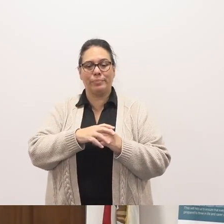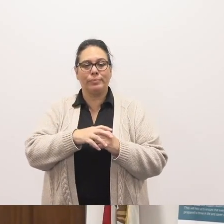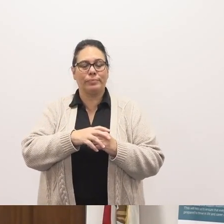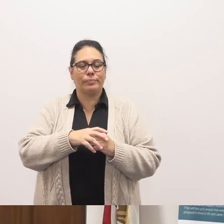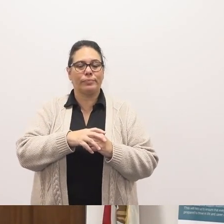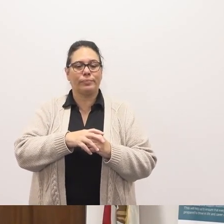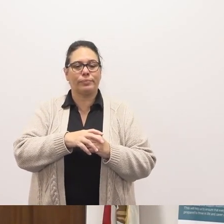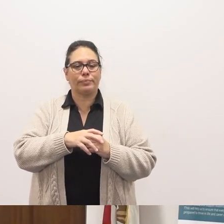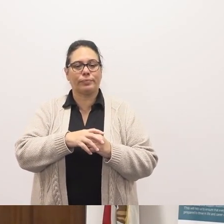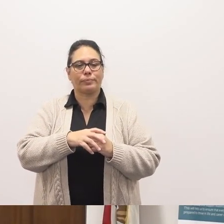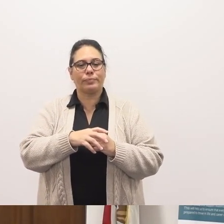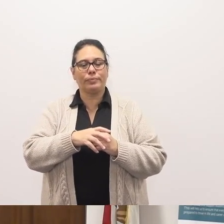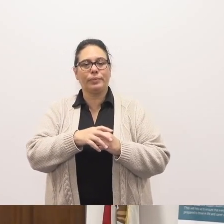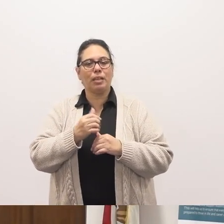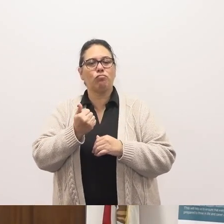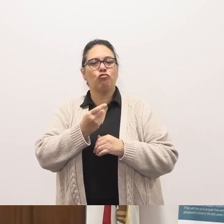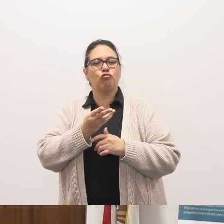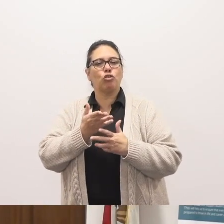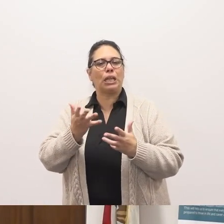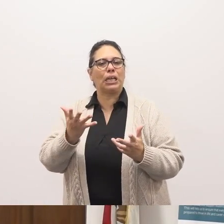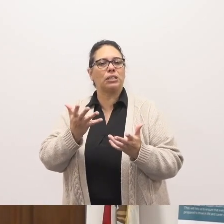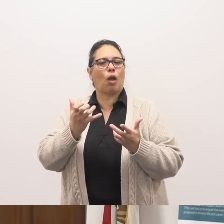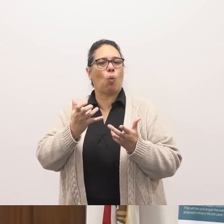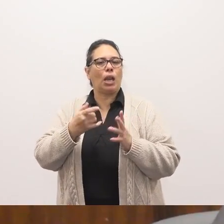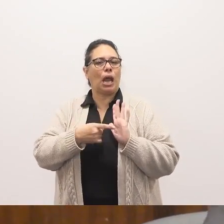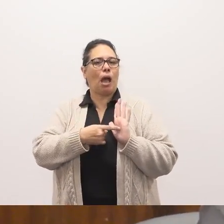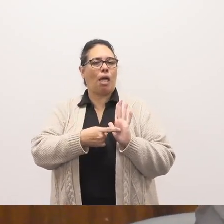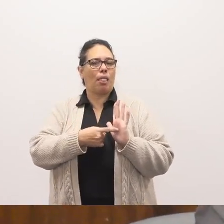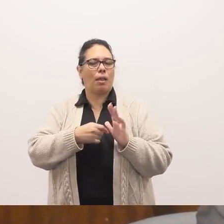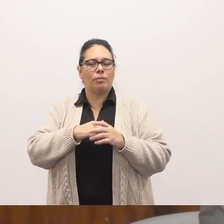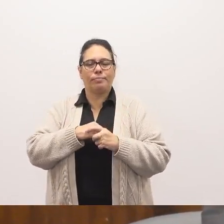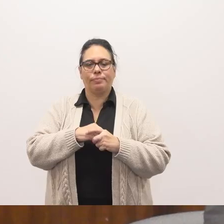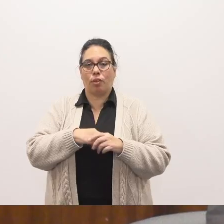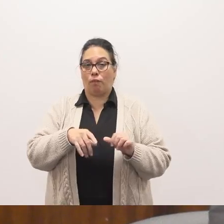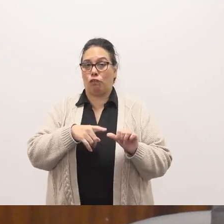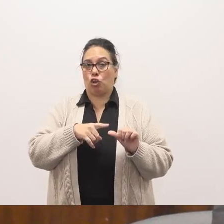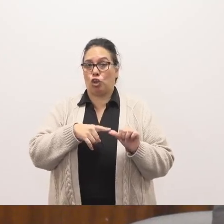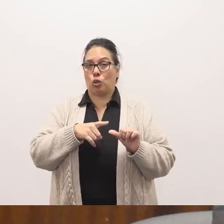Yes. So I had a couple of things that I just wanted to highlight. First, I wanted to give a special shout out